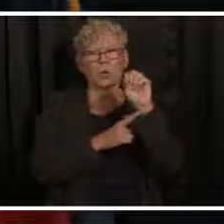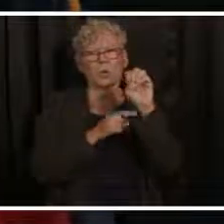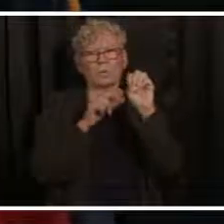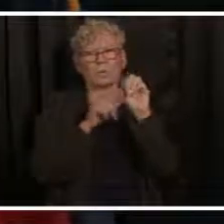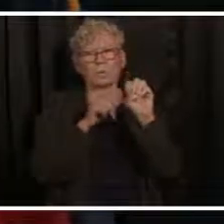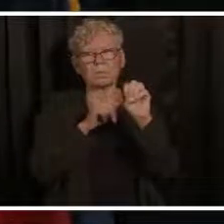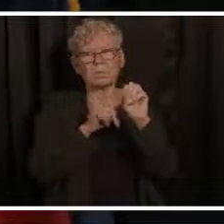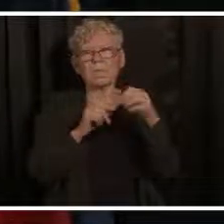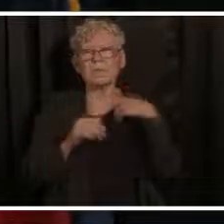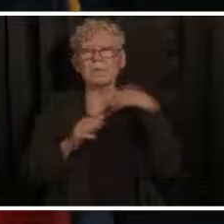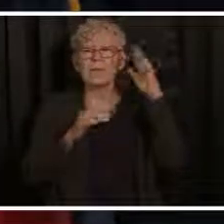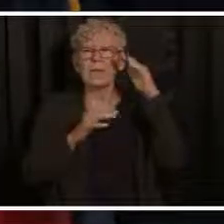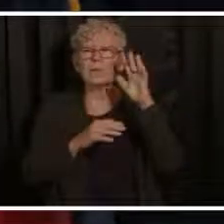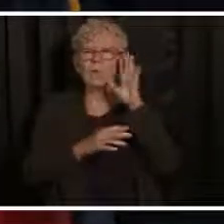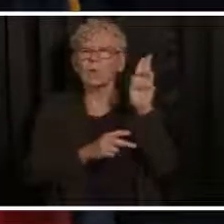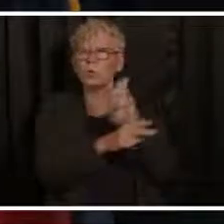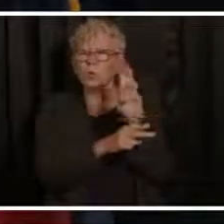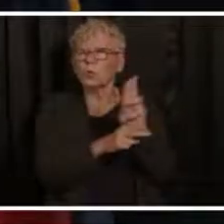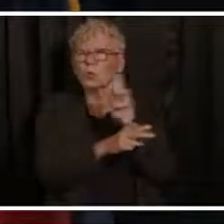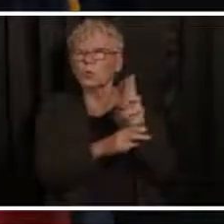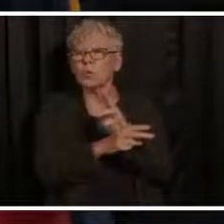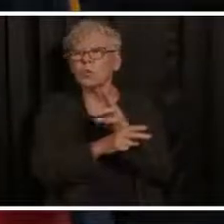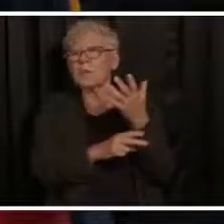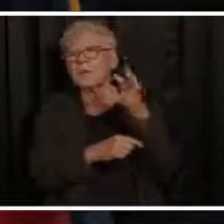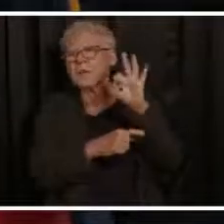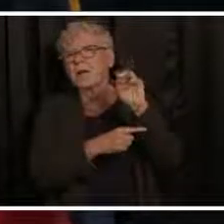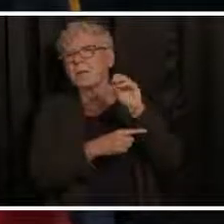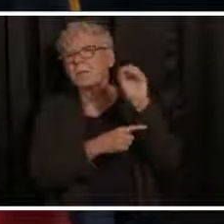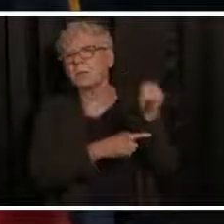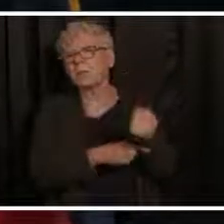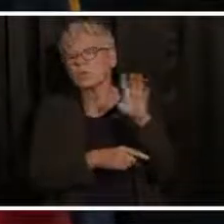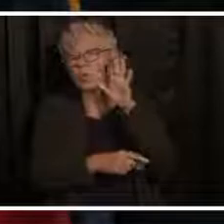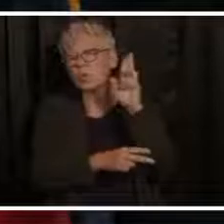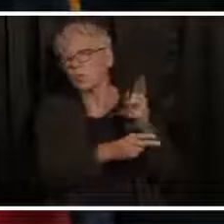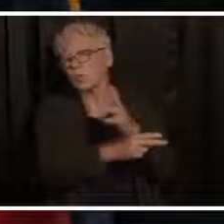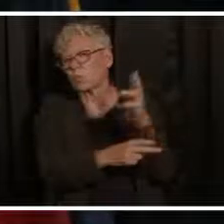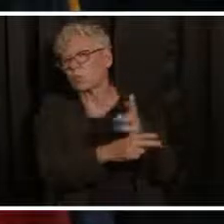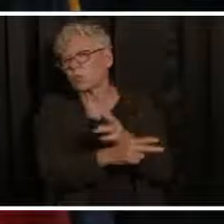relatively high numbers in the 90s uh percentage uh is the uh